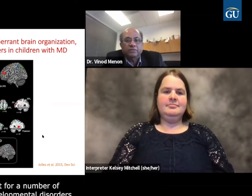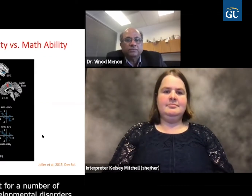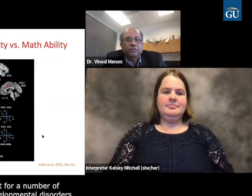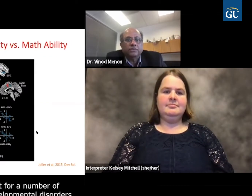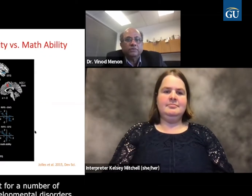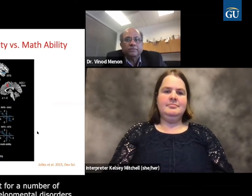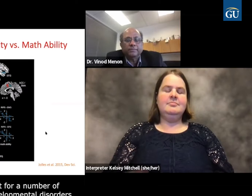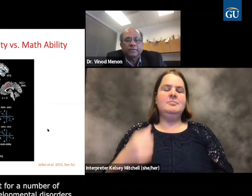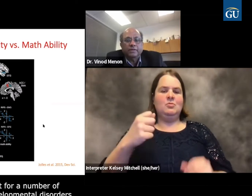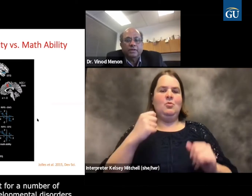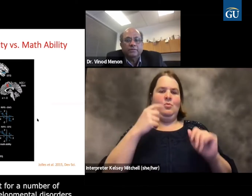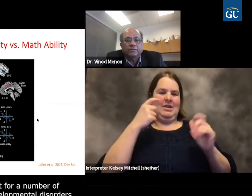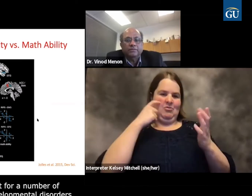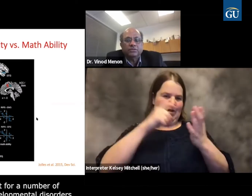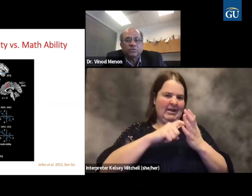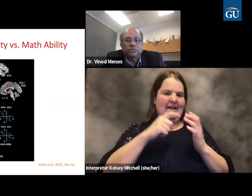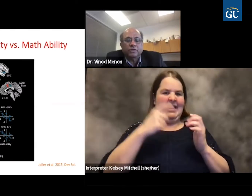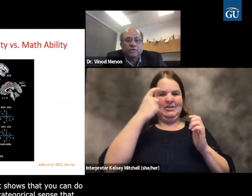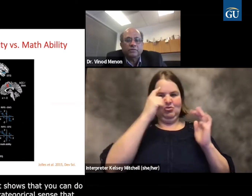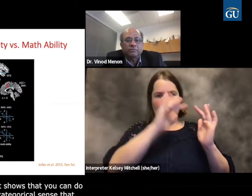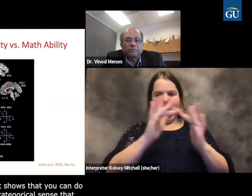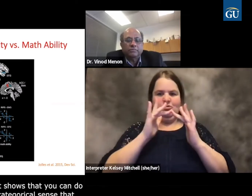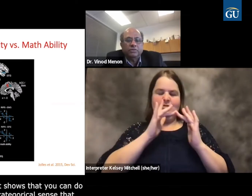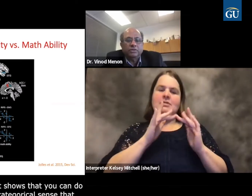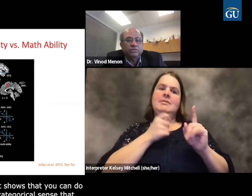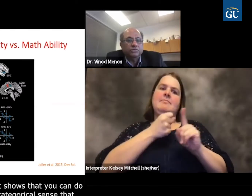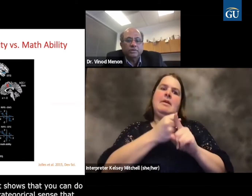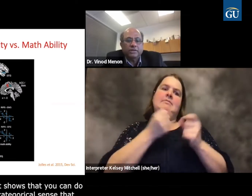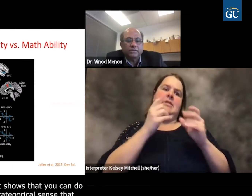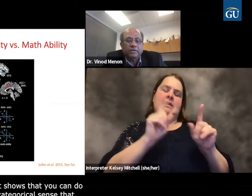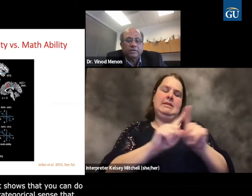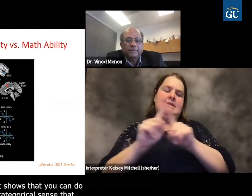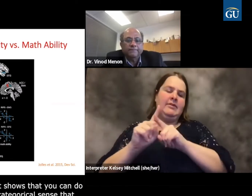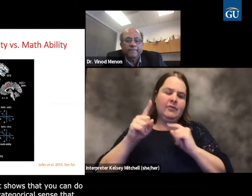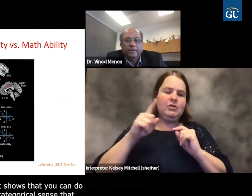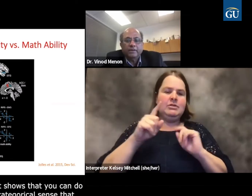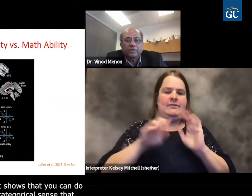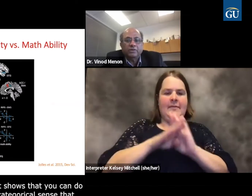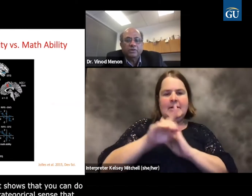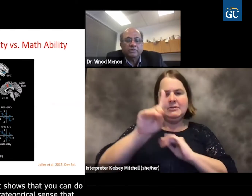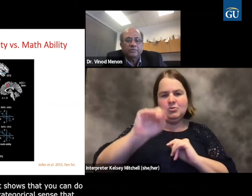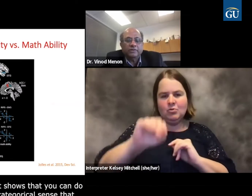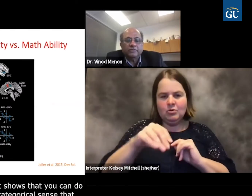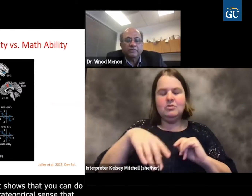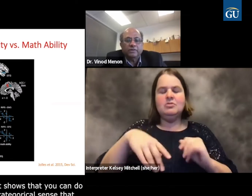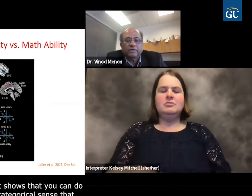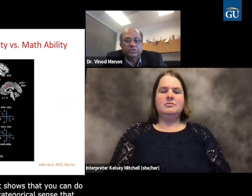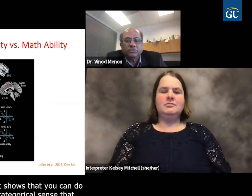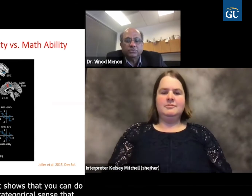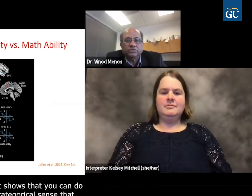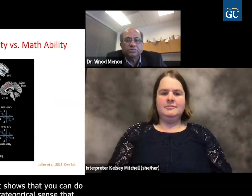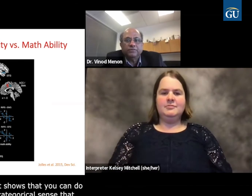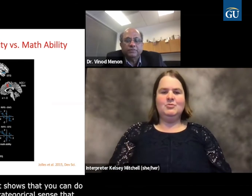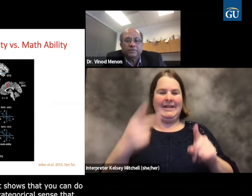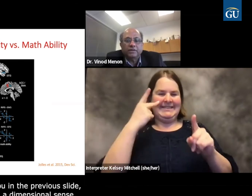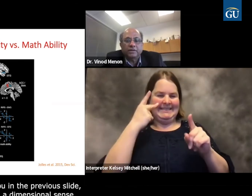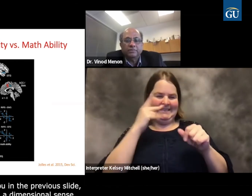neurodevelopmental disorders and this just shows that you can do that in a